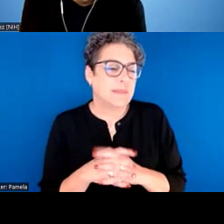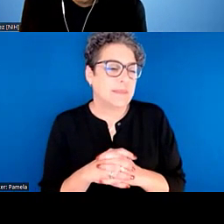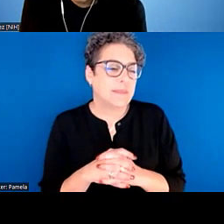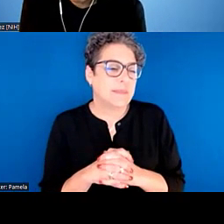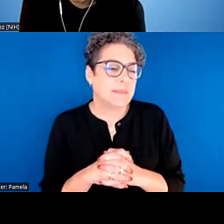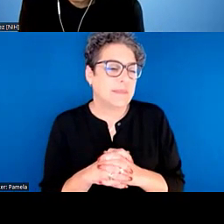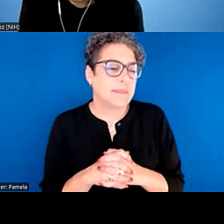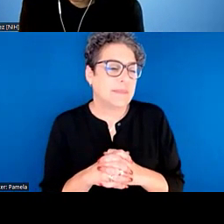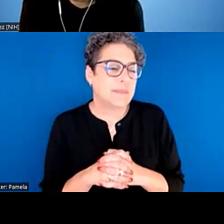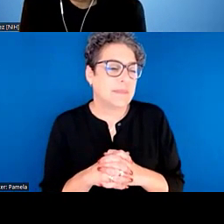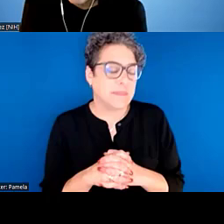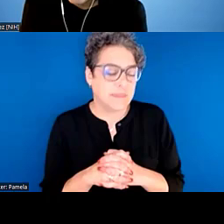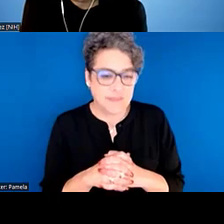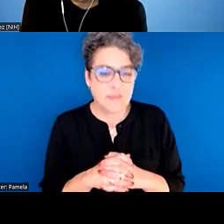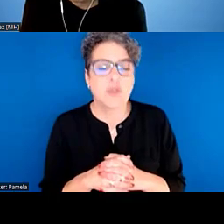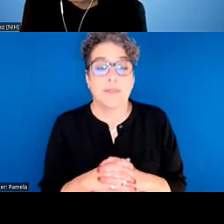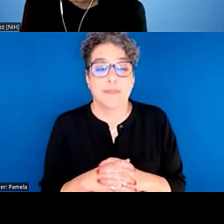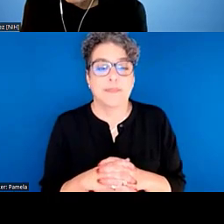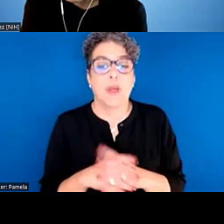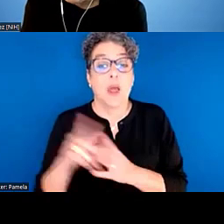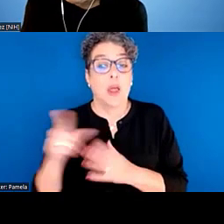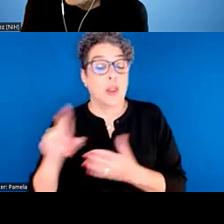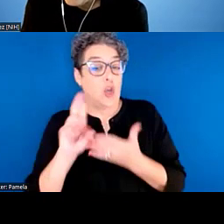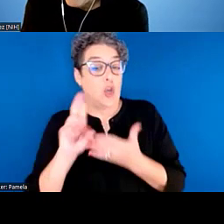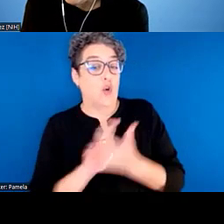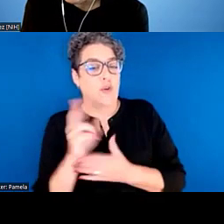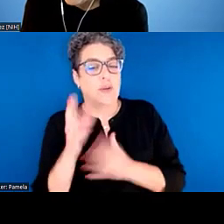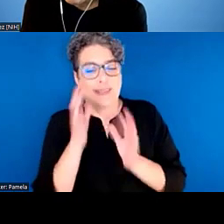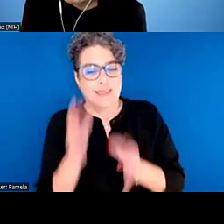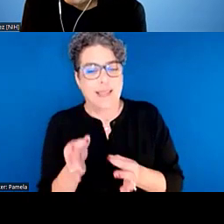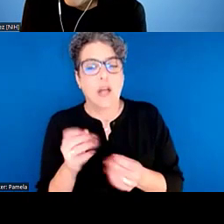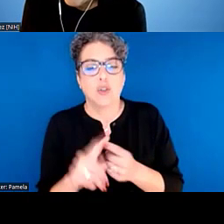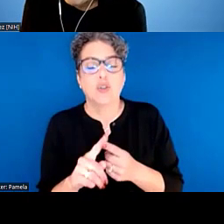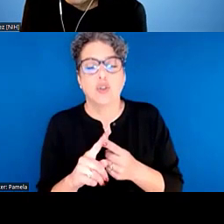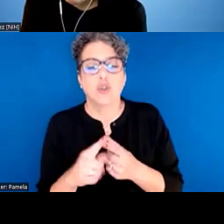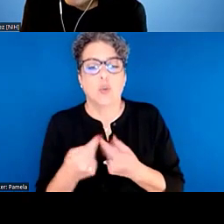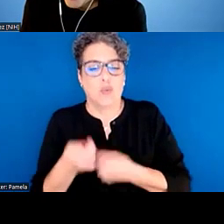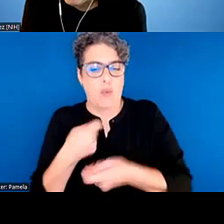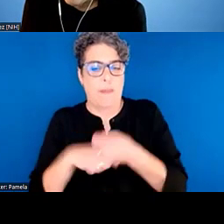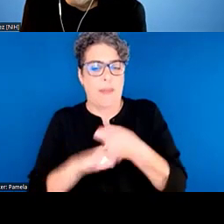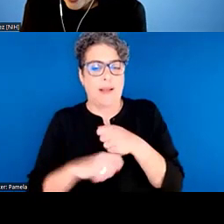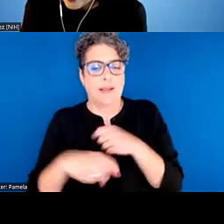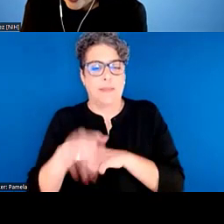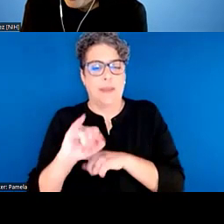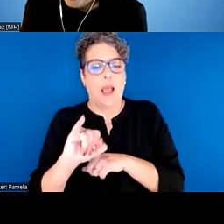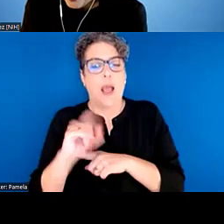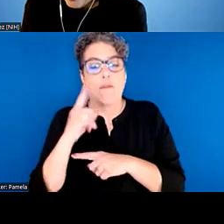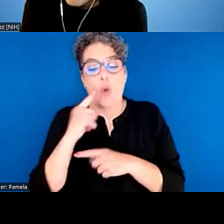the university decides to identify a suitable PI to the oven the grant for the remainder of the project.